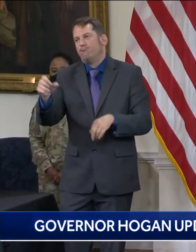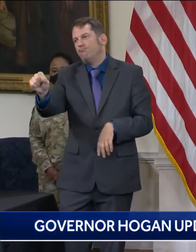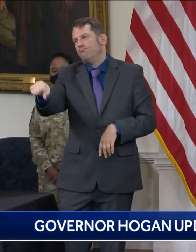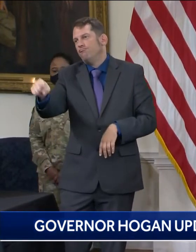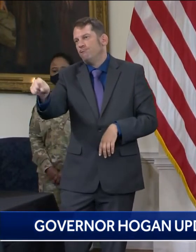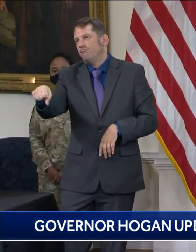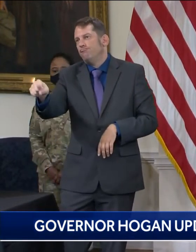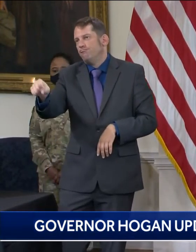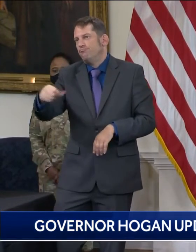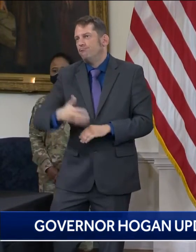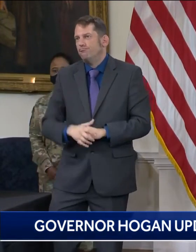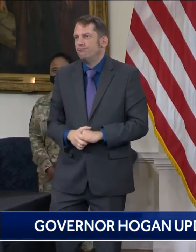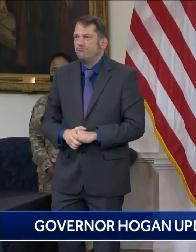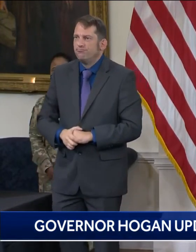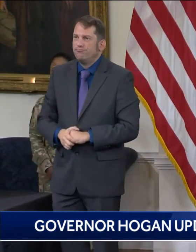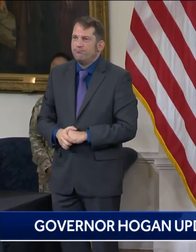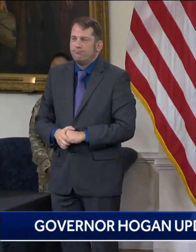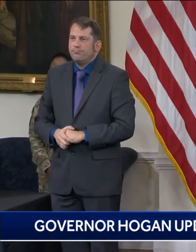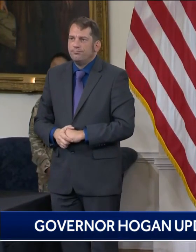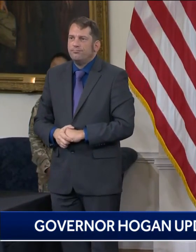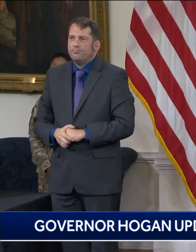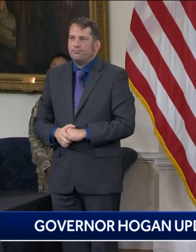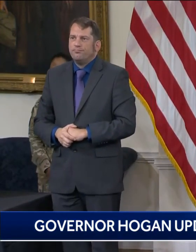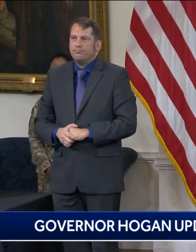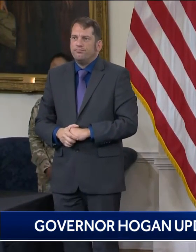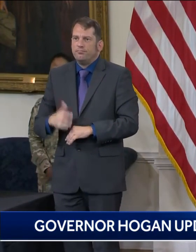COUNTS WAS THE RIGHT ONE.